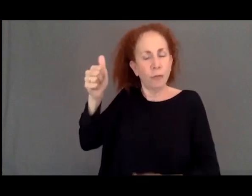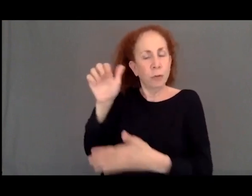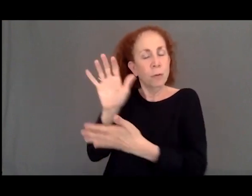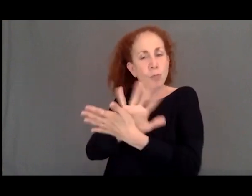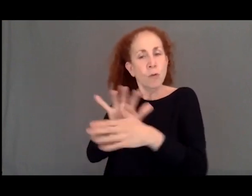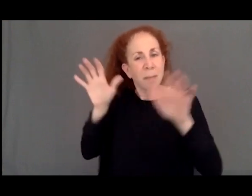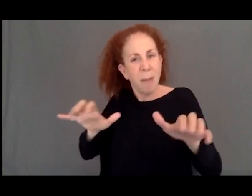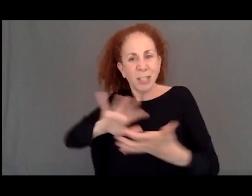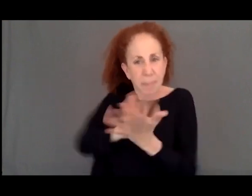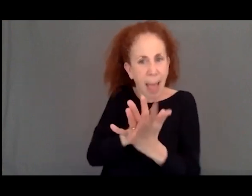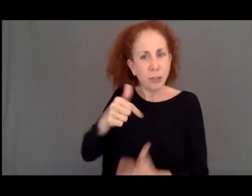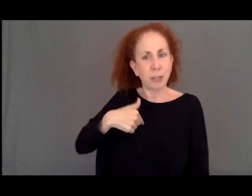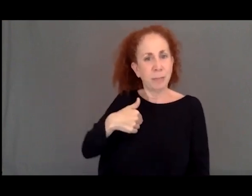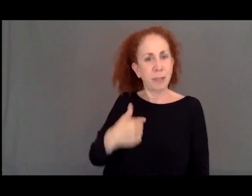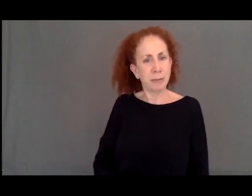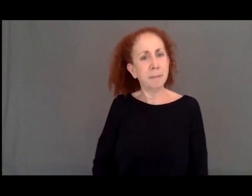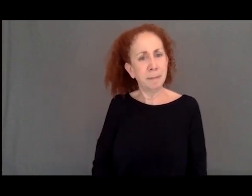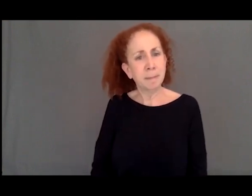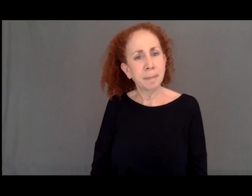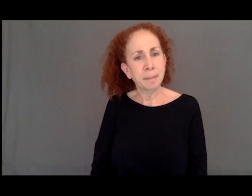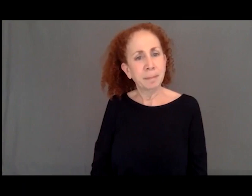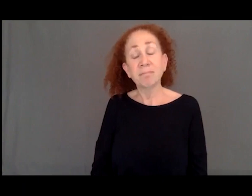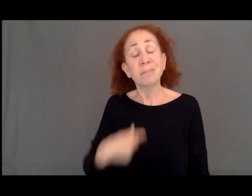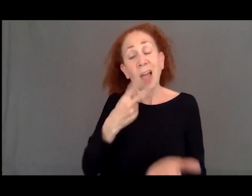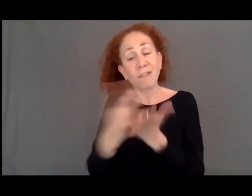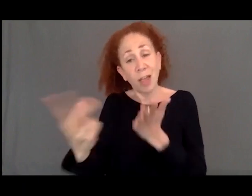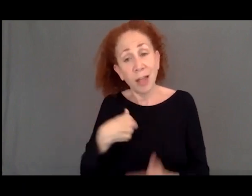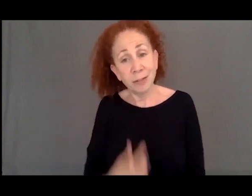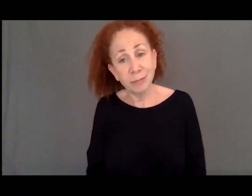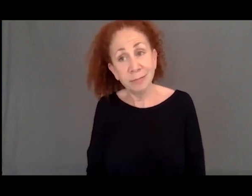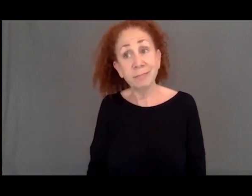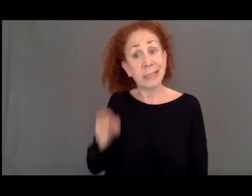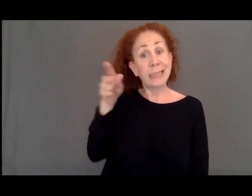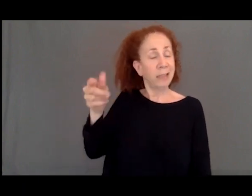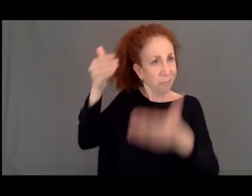smashing me under its foot. I had failed. And the auteur would make the hamlet